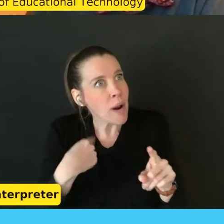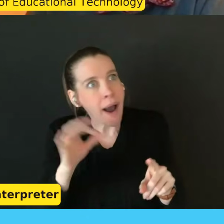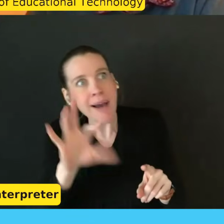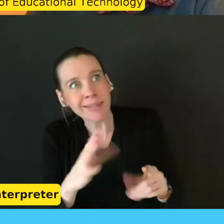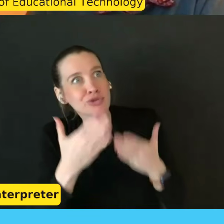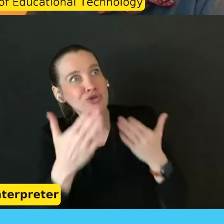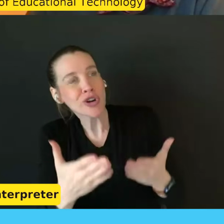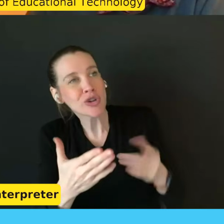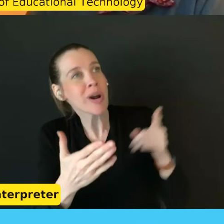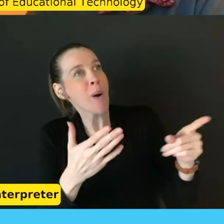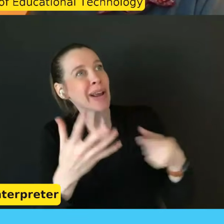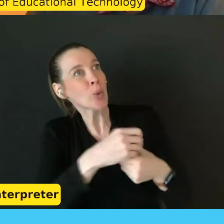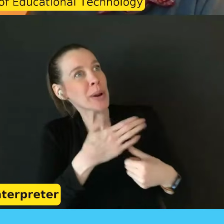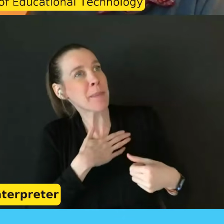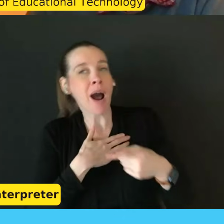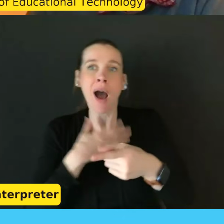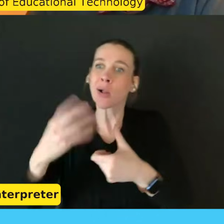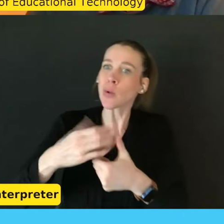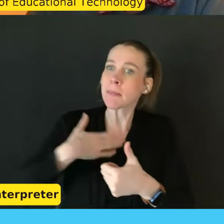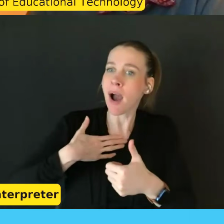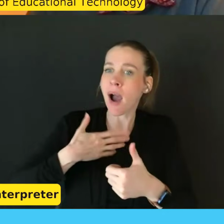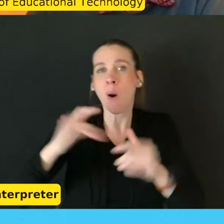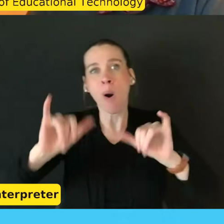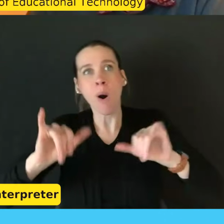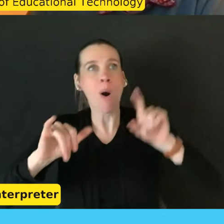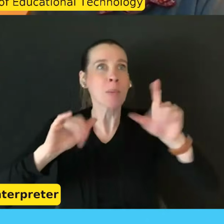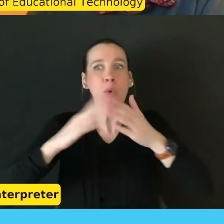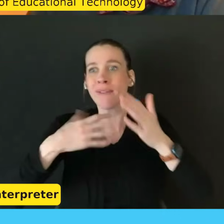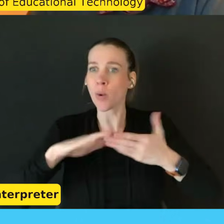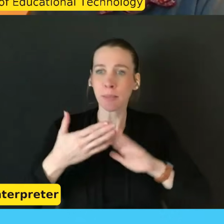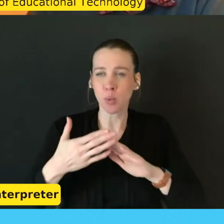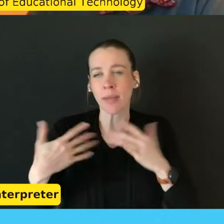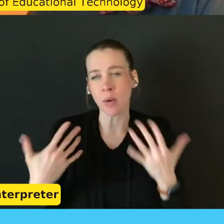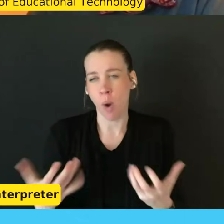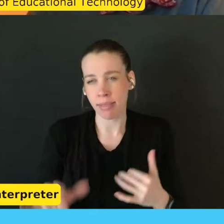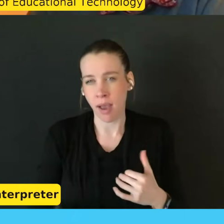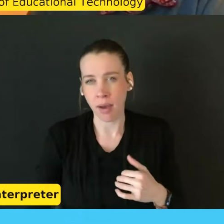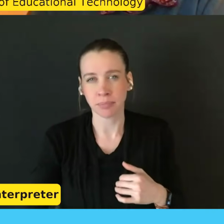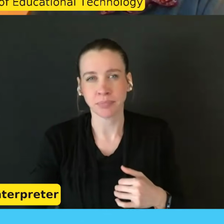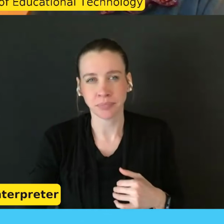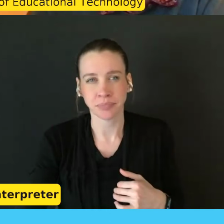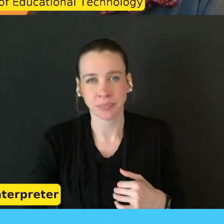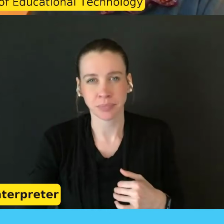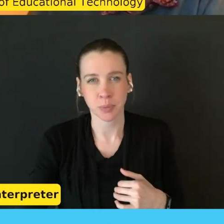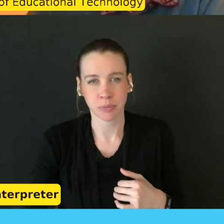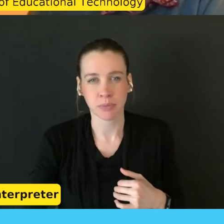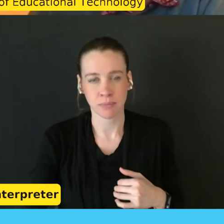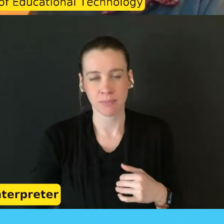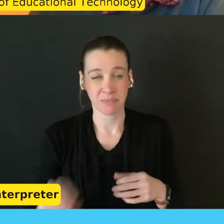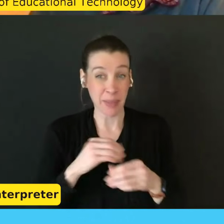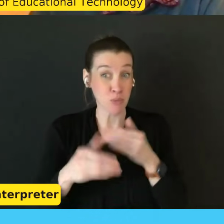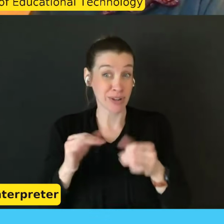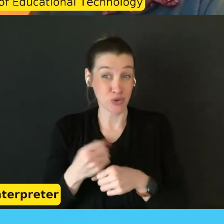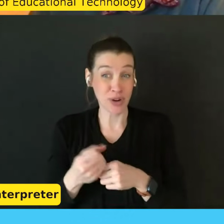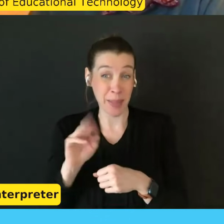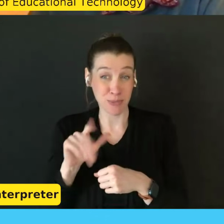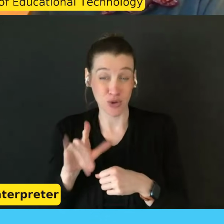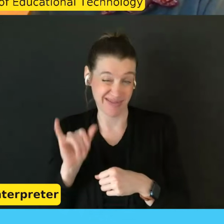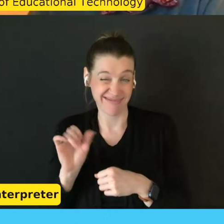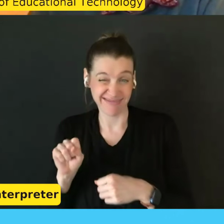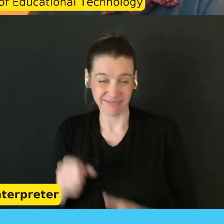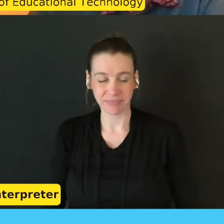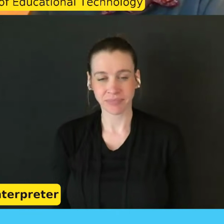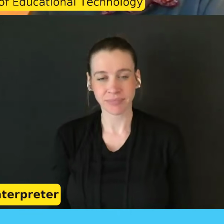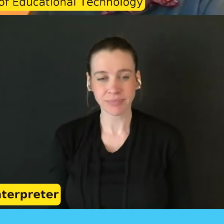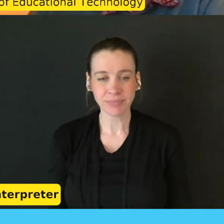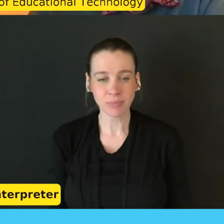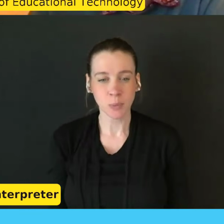some of the original designs. But I want them to feel like they were part of the creative process. This is a really very important part. I don't want to just come in and just establish something that as my vision. I want them to feel a part, oh, this was something